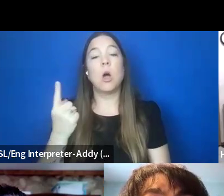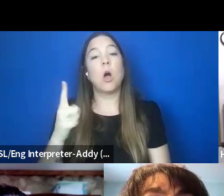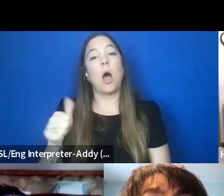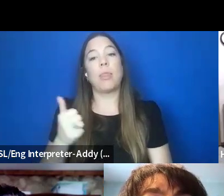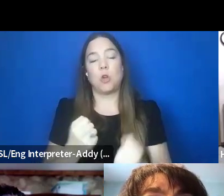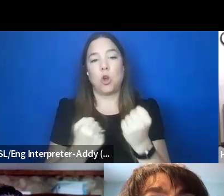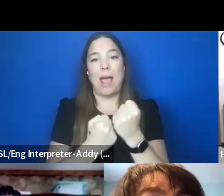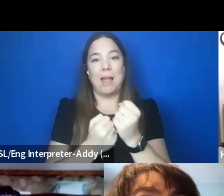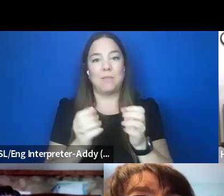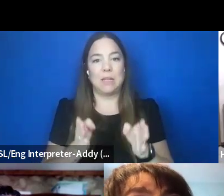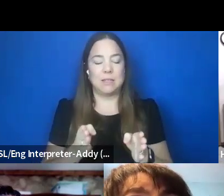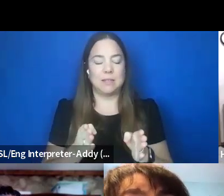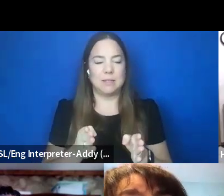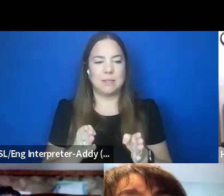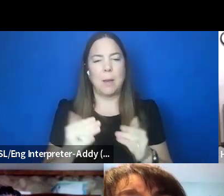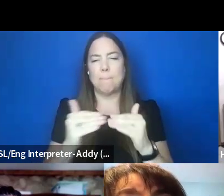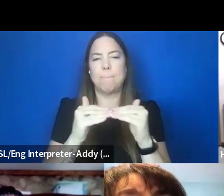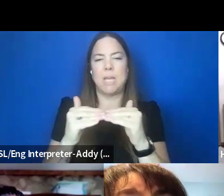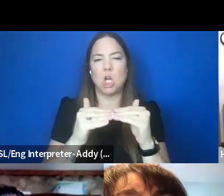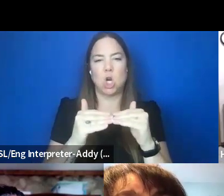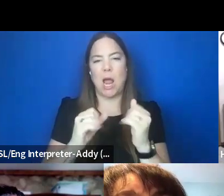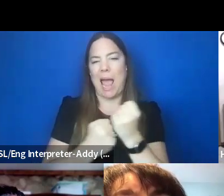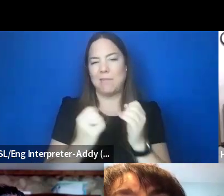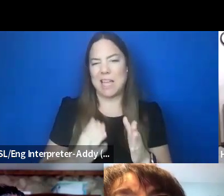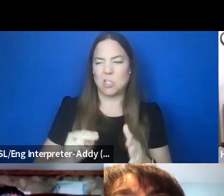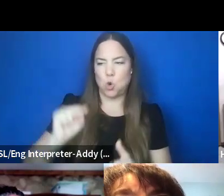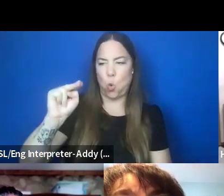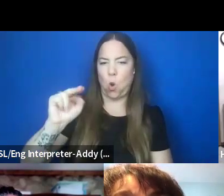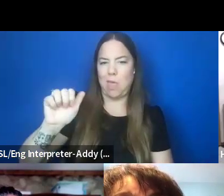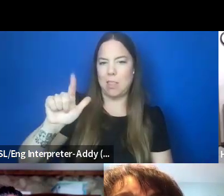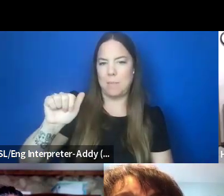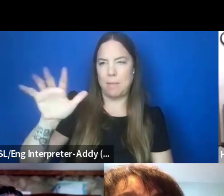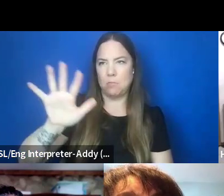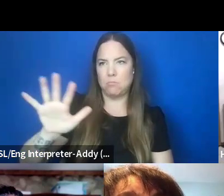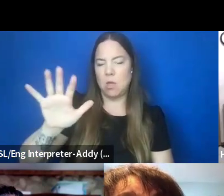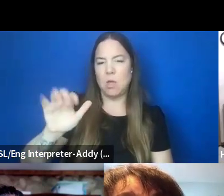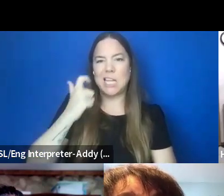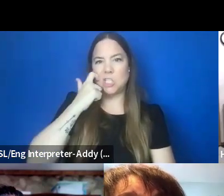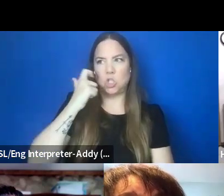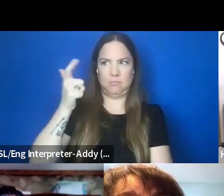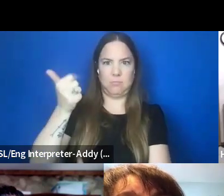Adeleigh Belyeu: one of our one of the peer advocates up in North Alabama. Adeleigh Belyeu: I just graduated from